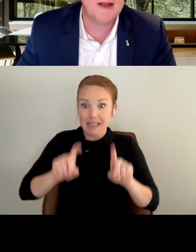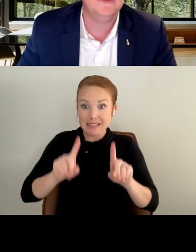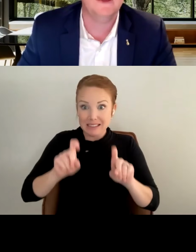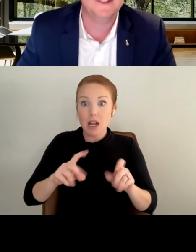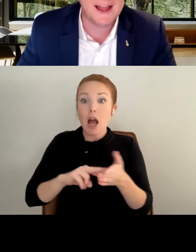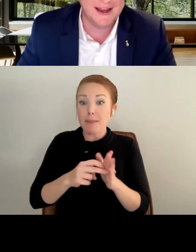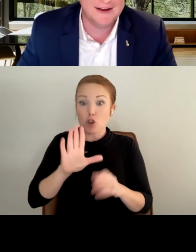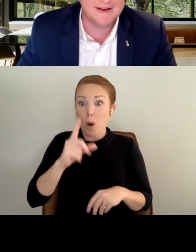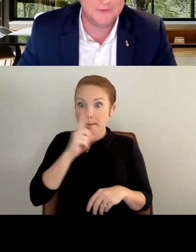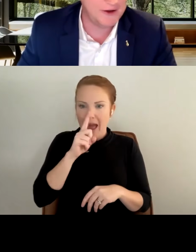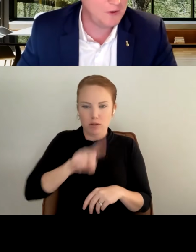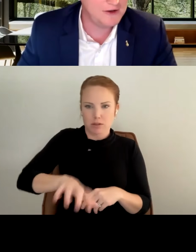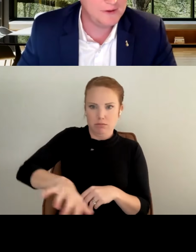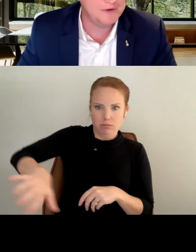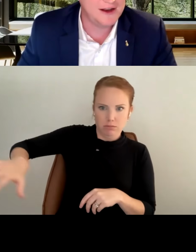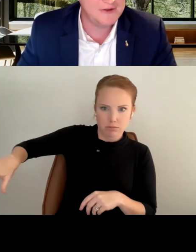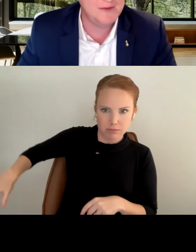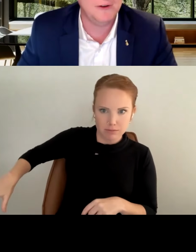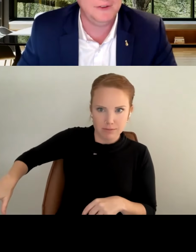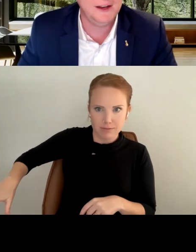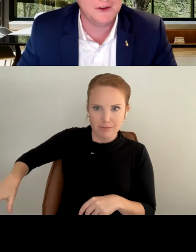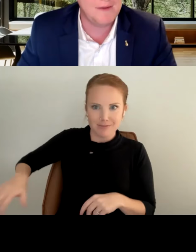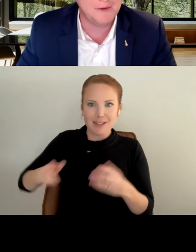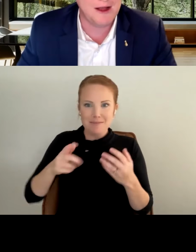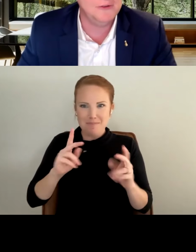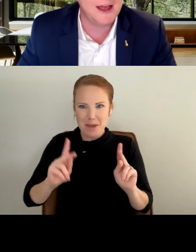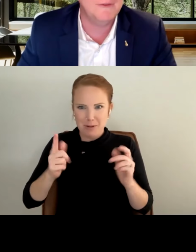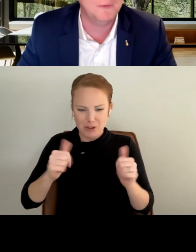your mouse aside. It's fun to watch people try and do keyboard testing and grab their mouse and not